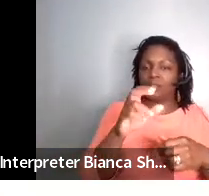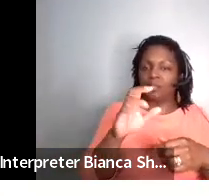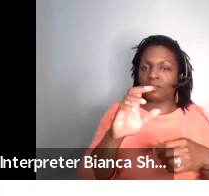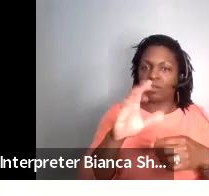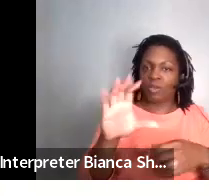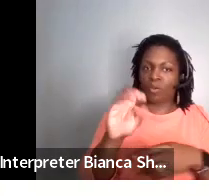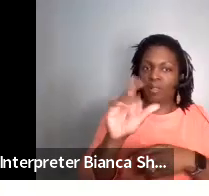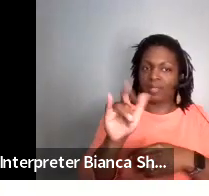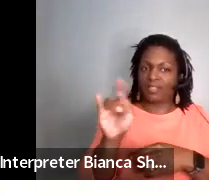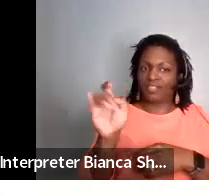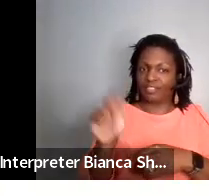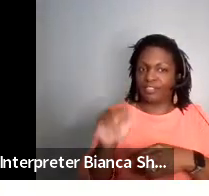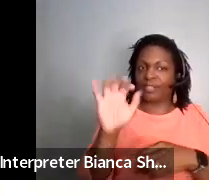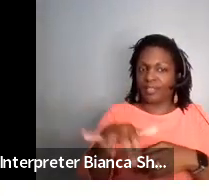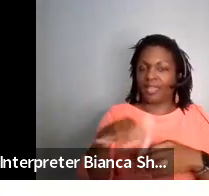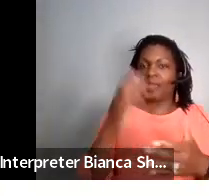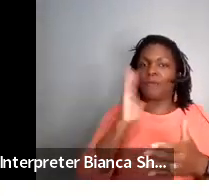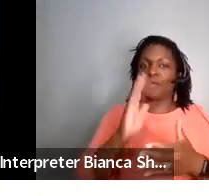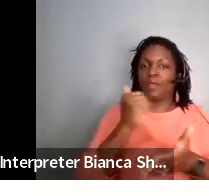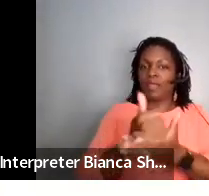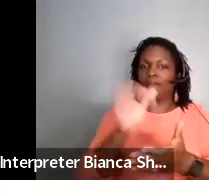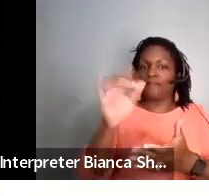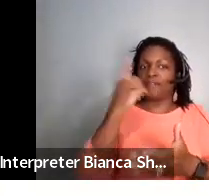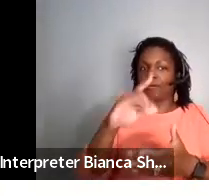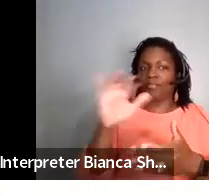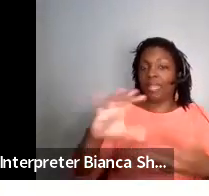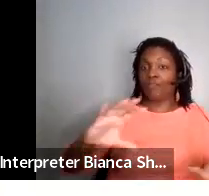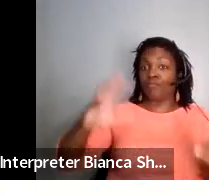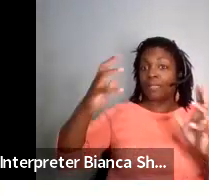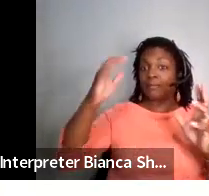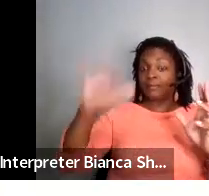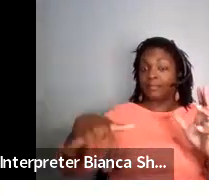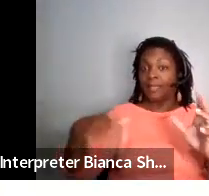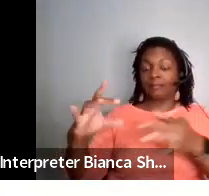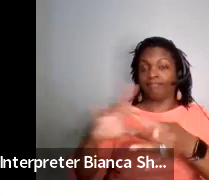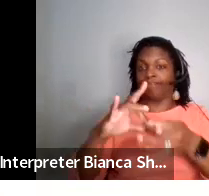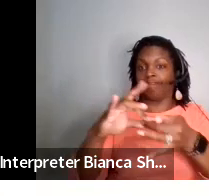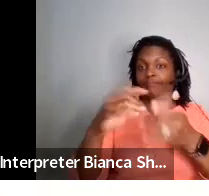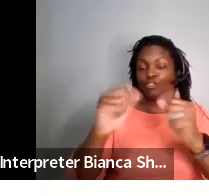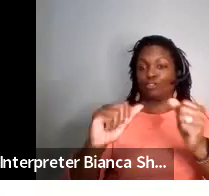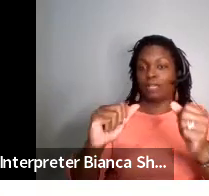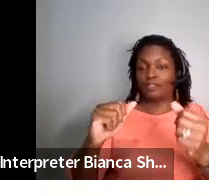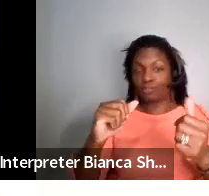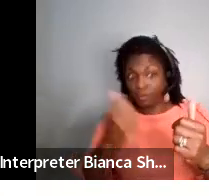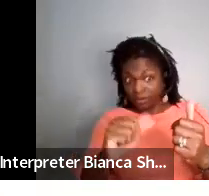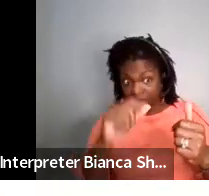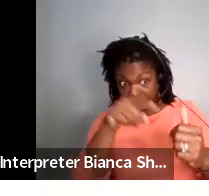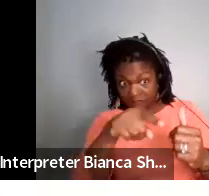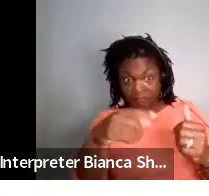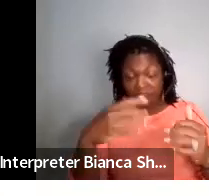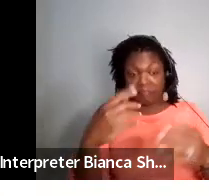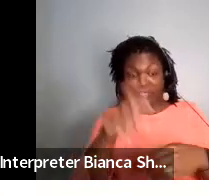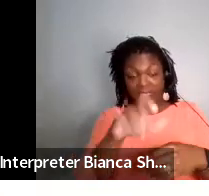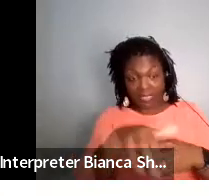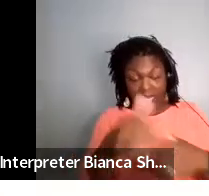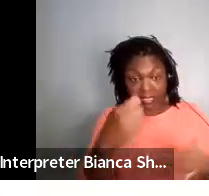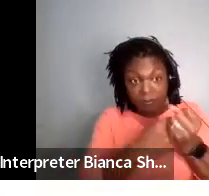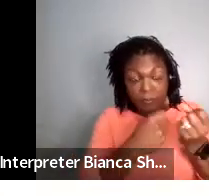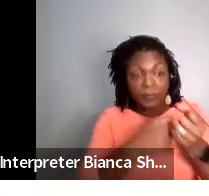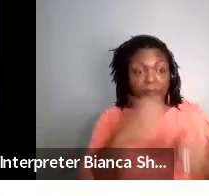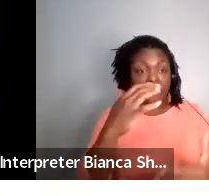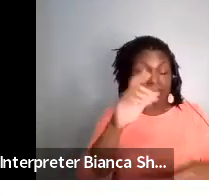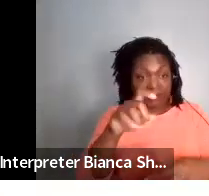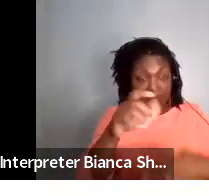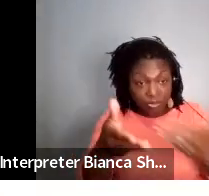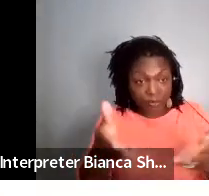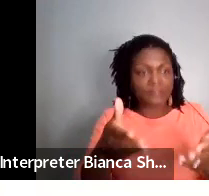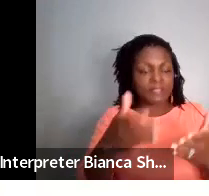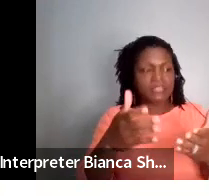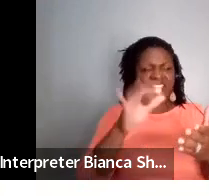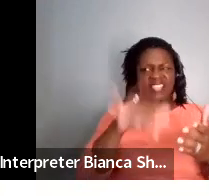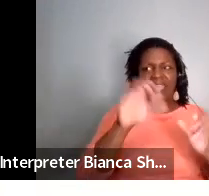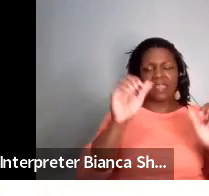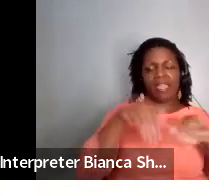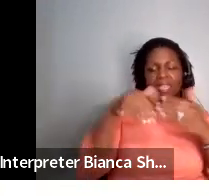Continuum that will encompass community based resources, and be those resources for people who are calling 9, 88, and need some support and services in the community.